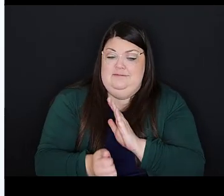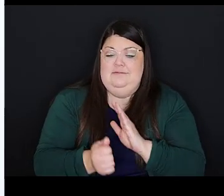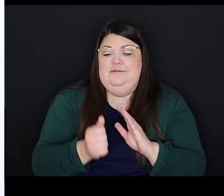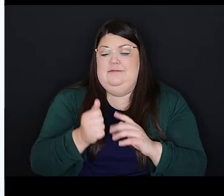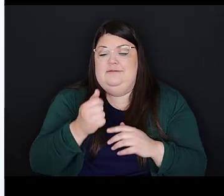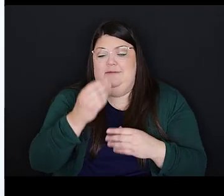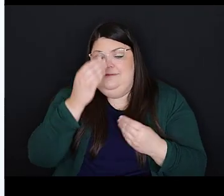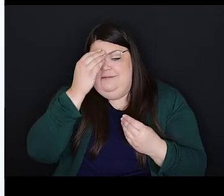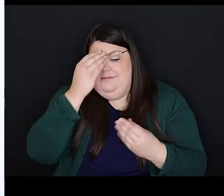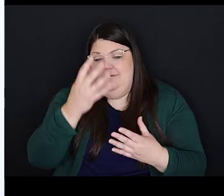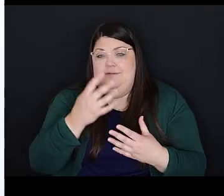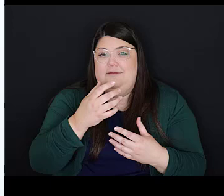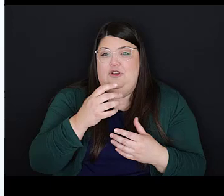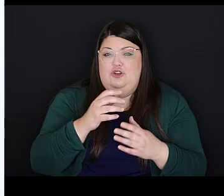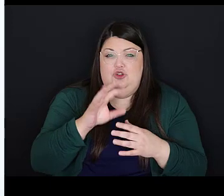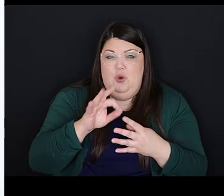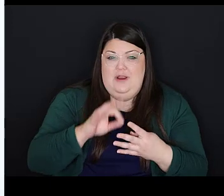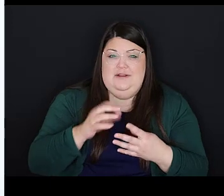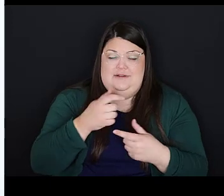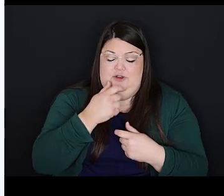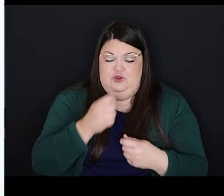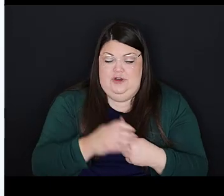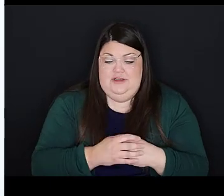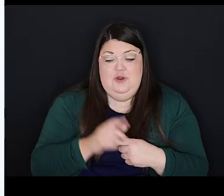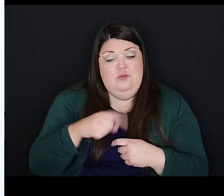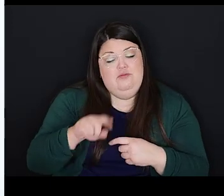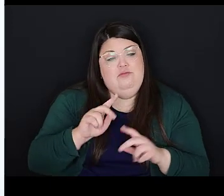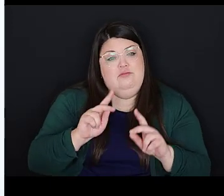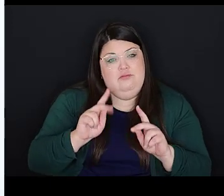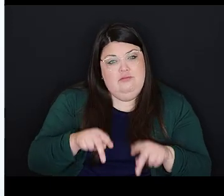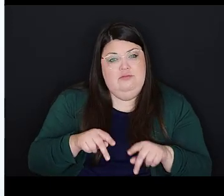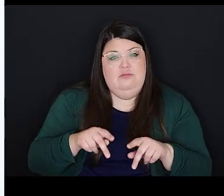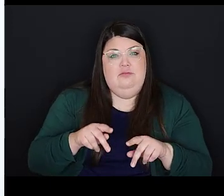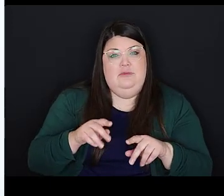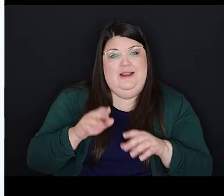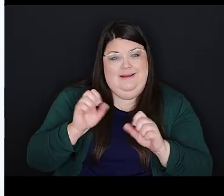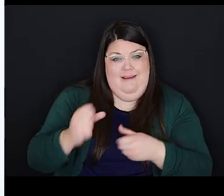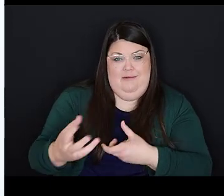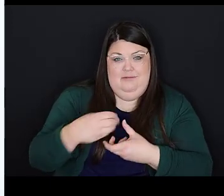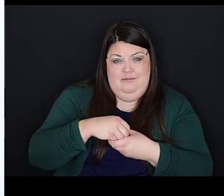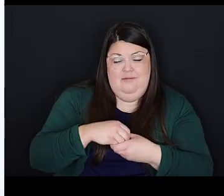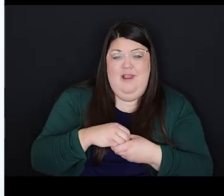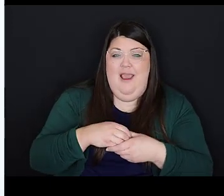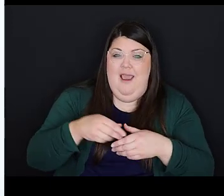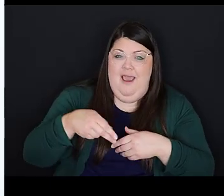that such individual may prepare for, and engage in, high-quality employment that will increase